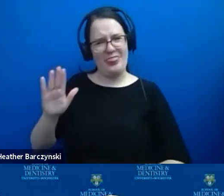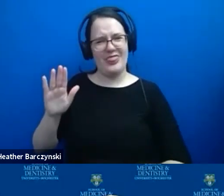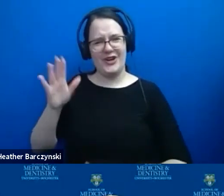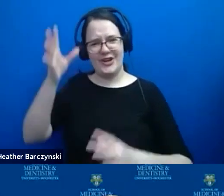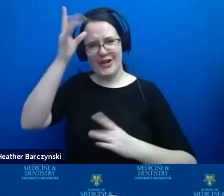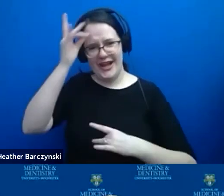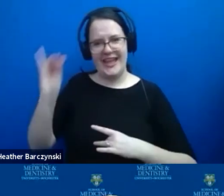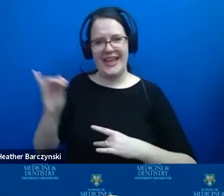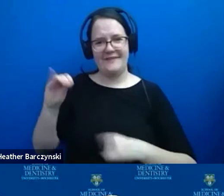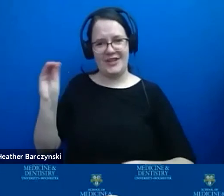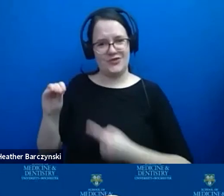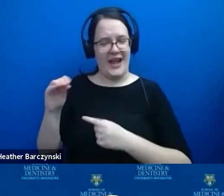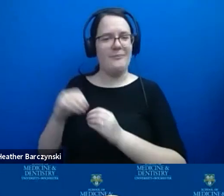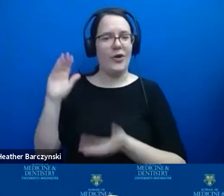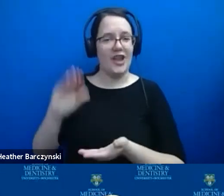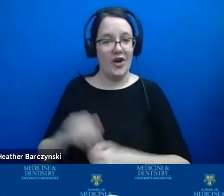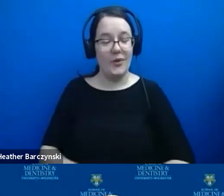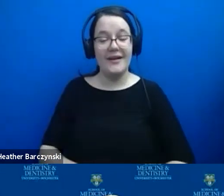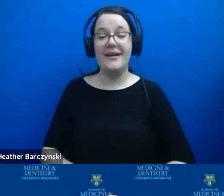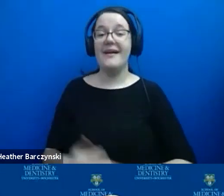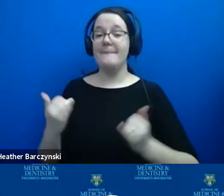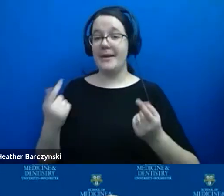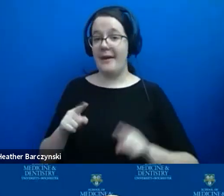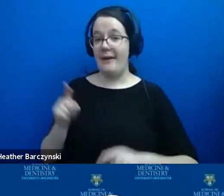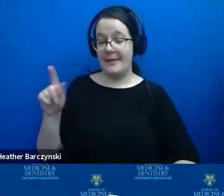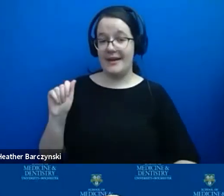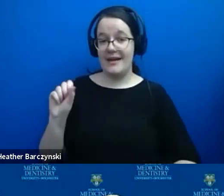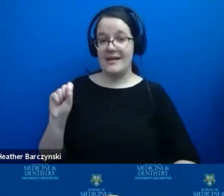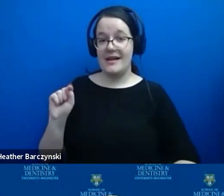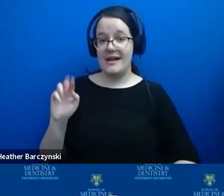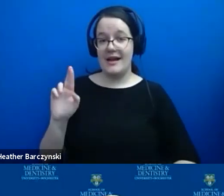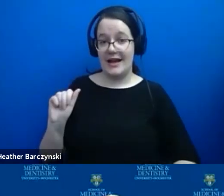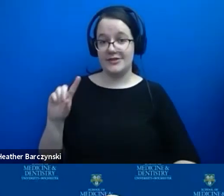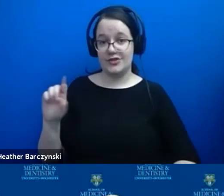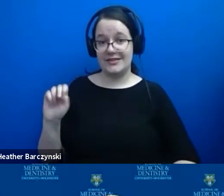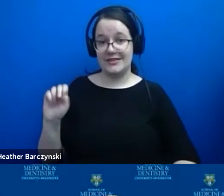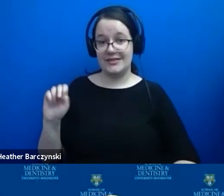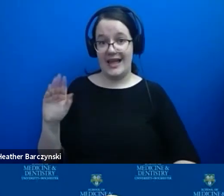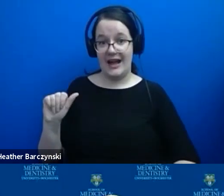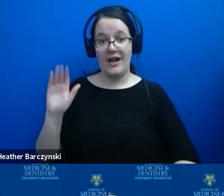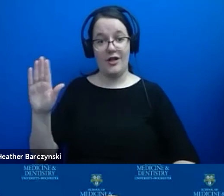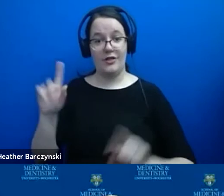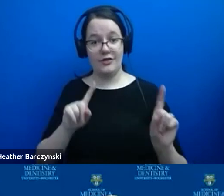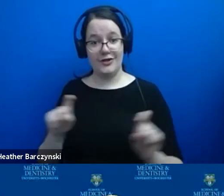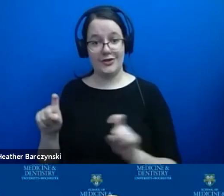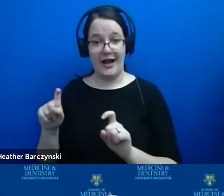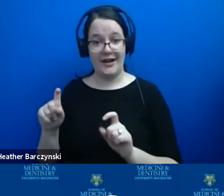with the astrazeneca trial and the eua vaccines is um people are rapidly being unblinded because they